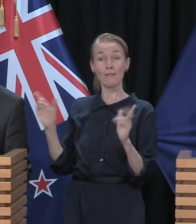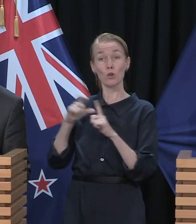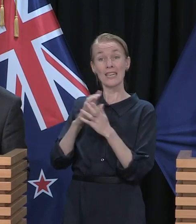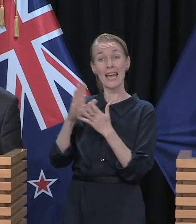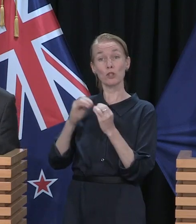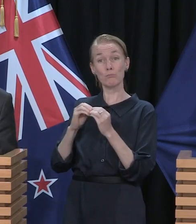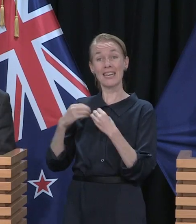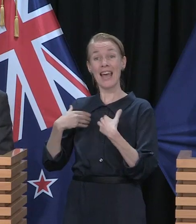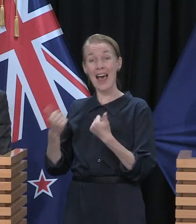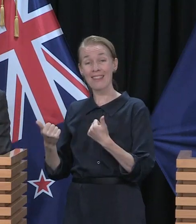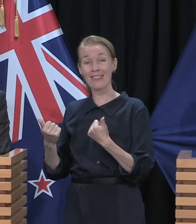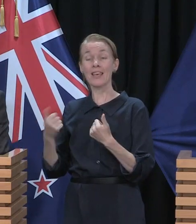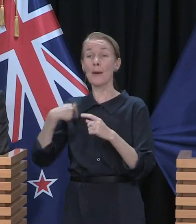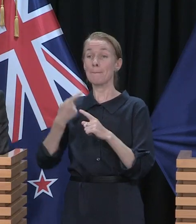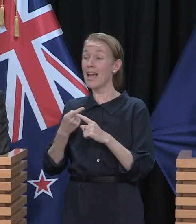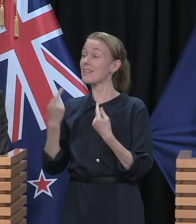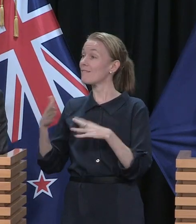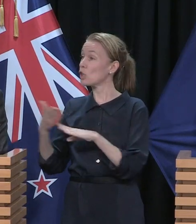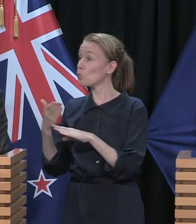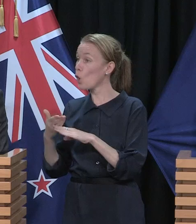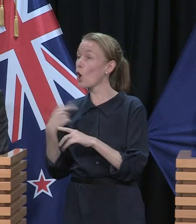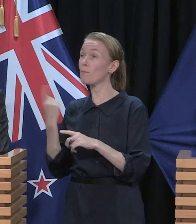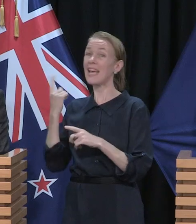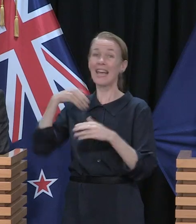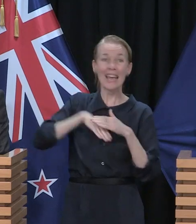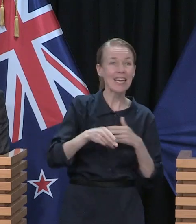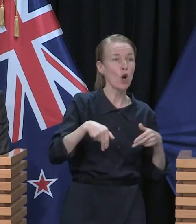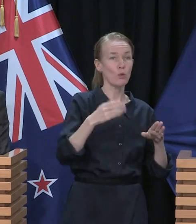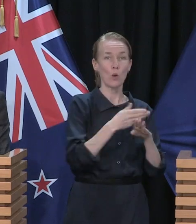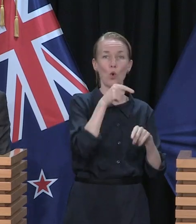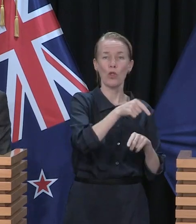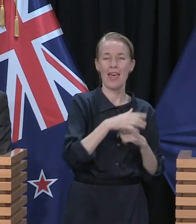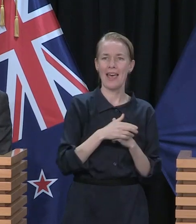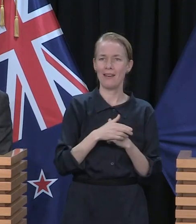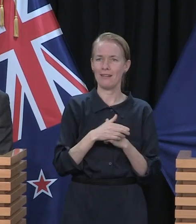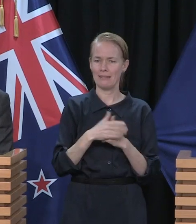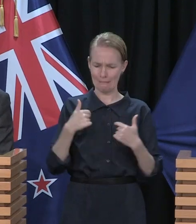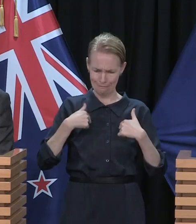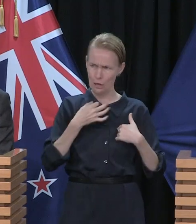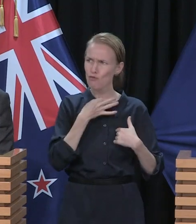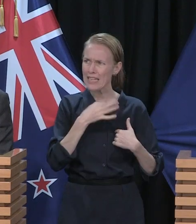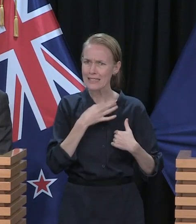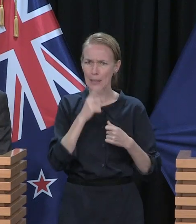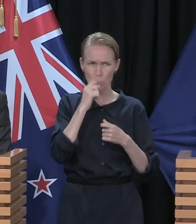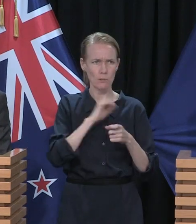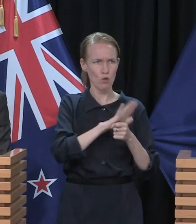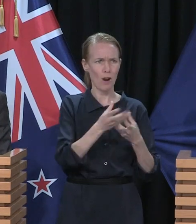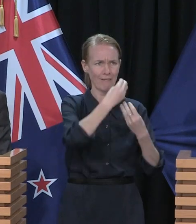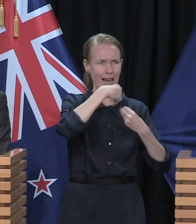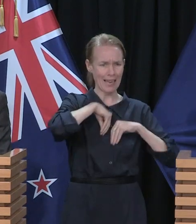between the DHB and the isolation hotels. Have you received advice? The latest